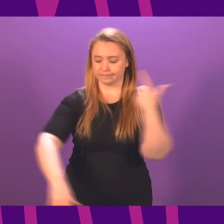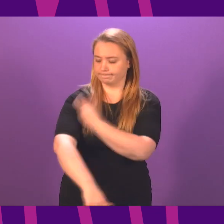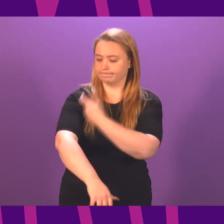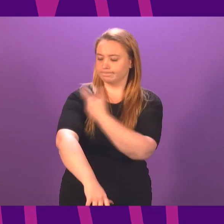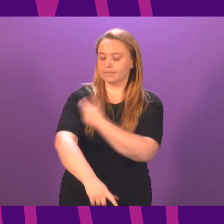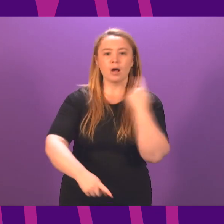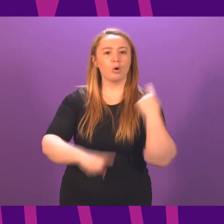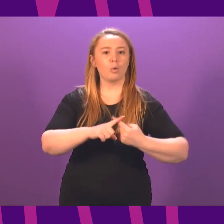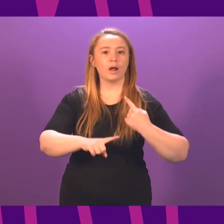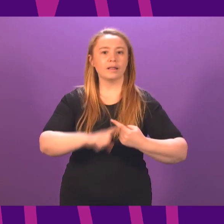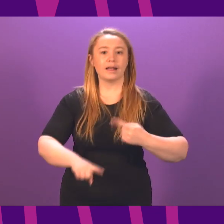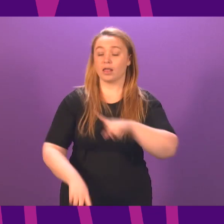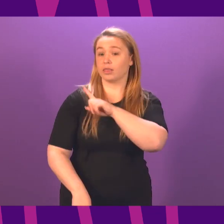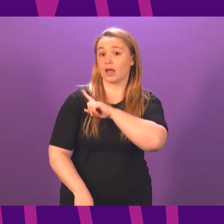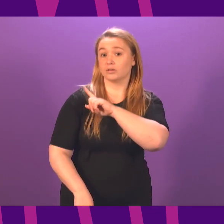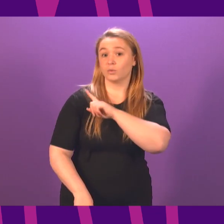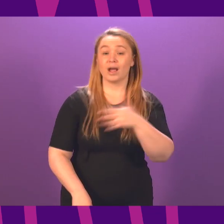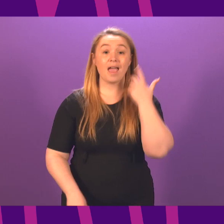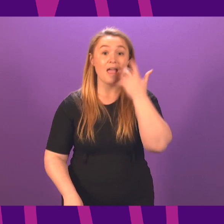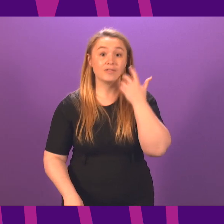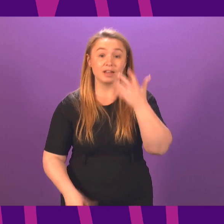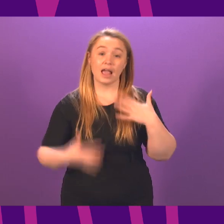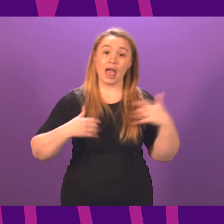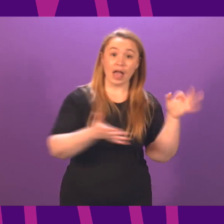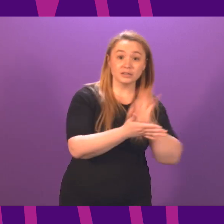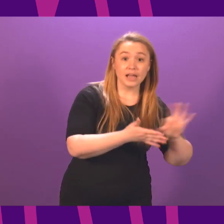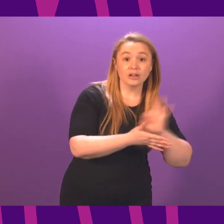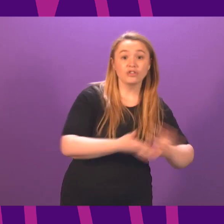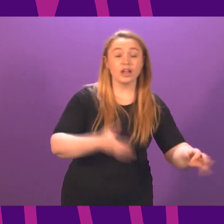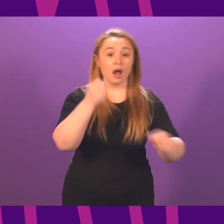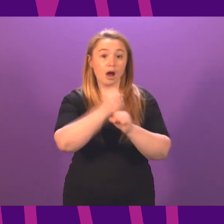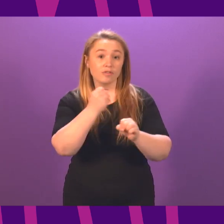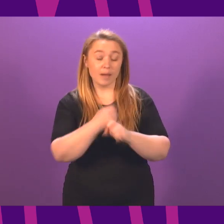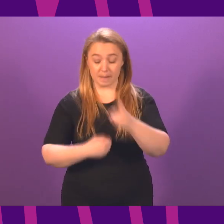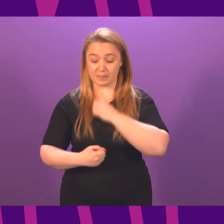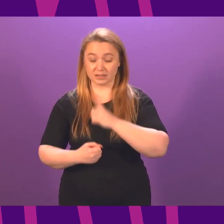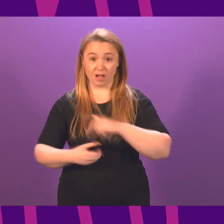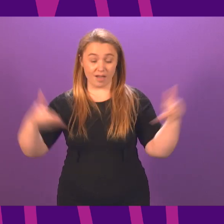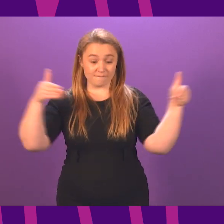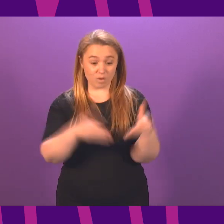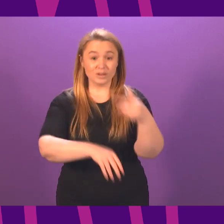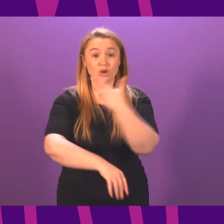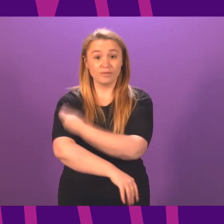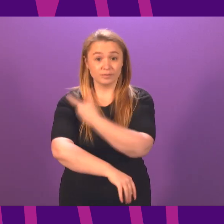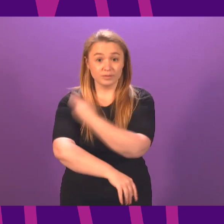it has a daily focus from me, the health secretary and the Government as a whole, and we will continue to ensure that that is the case.